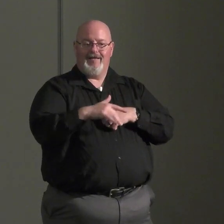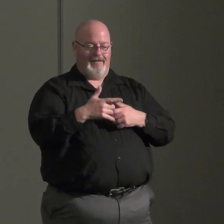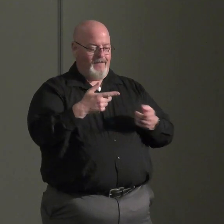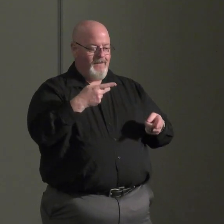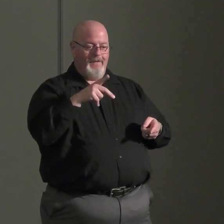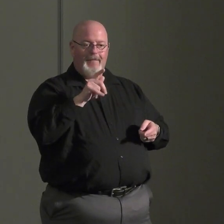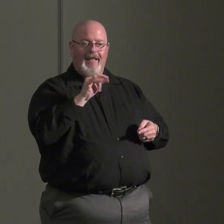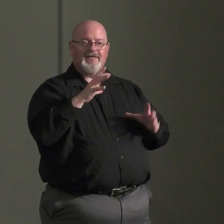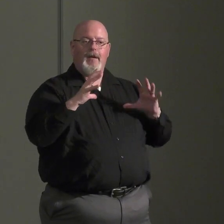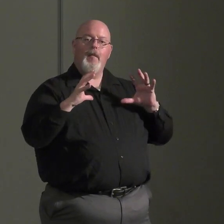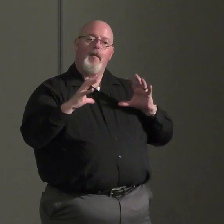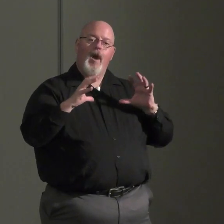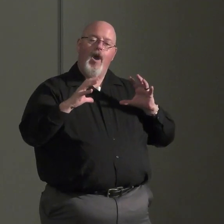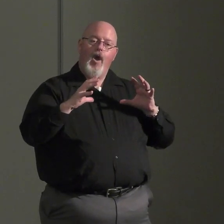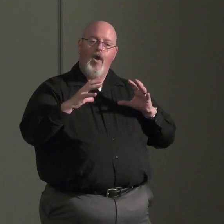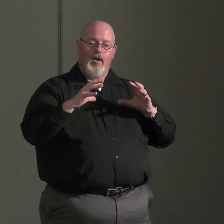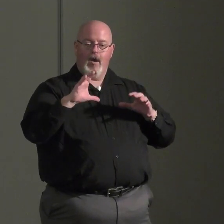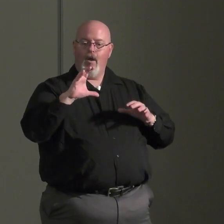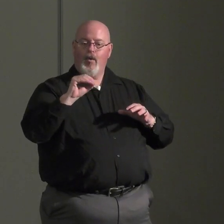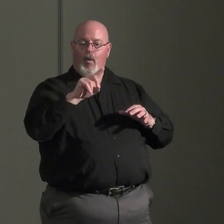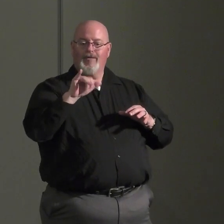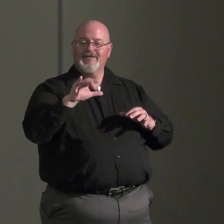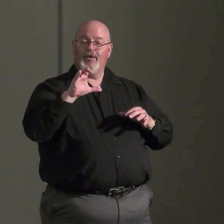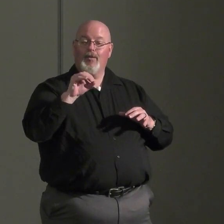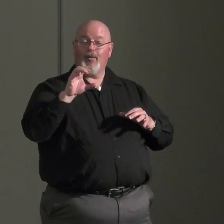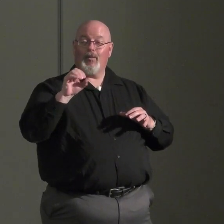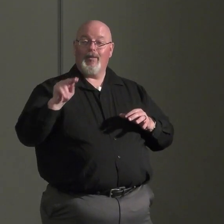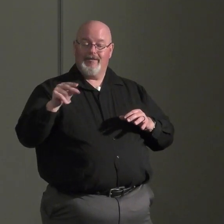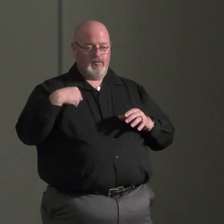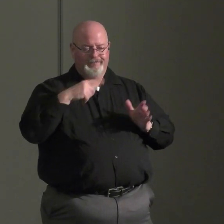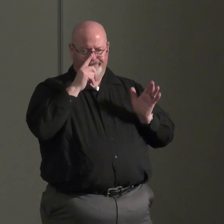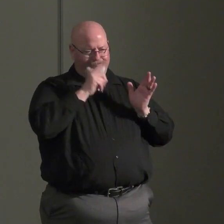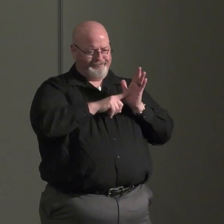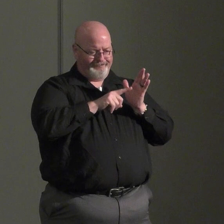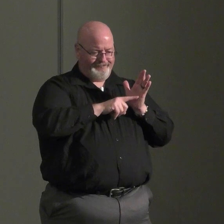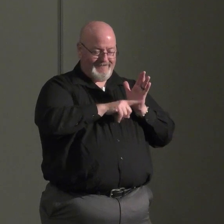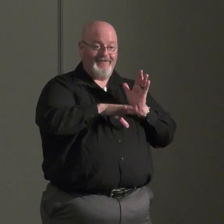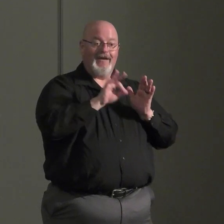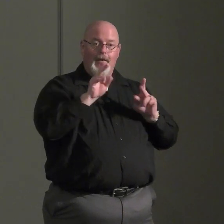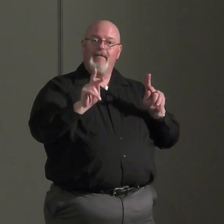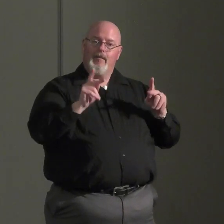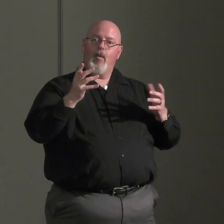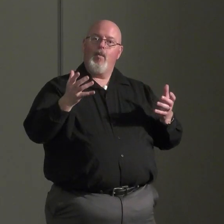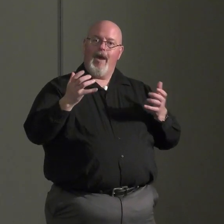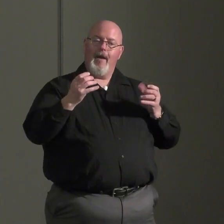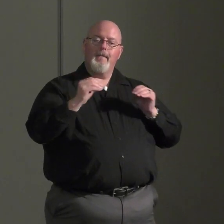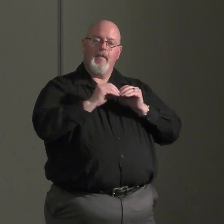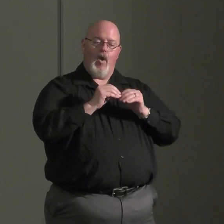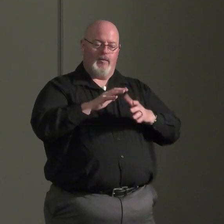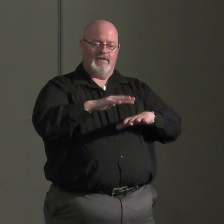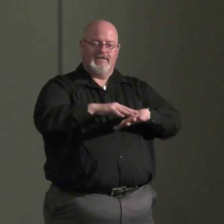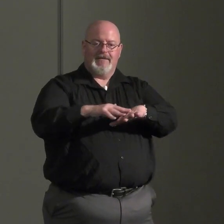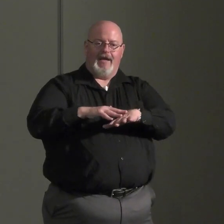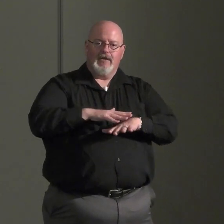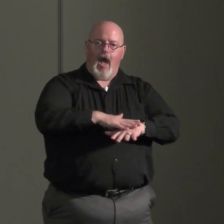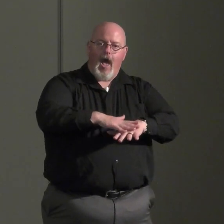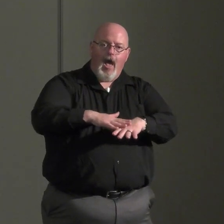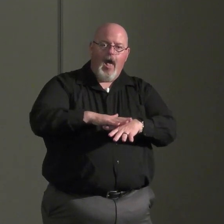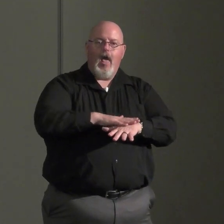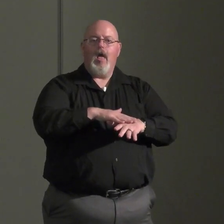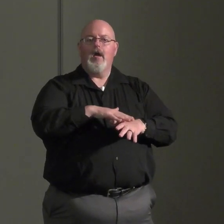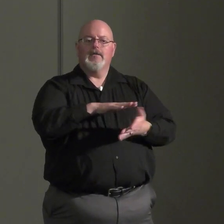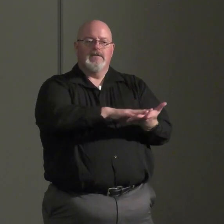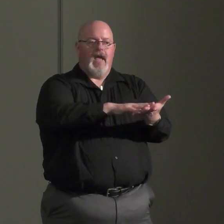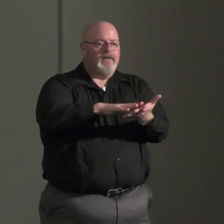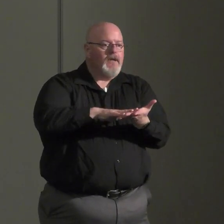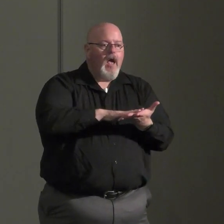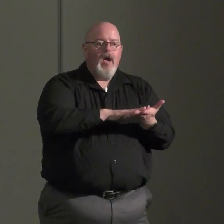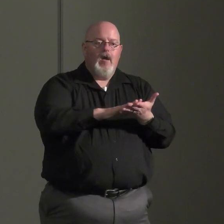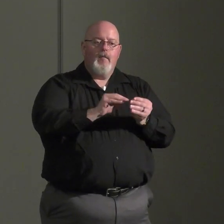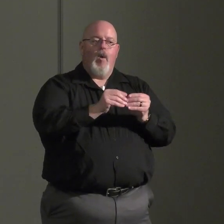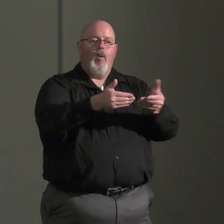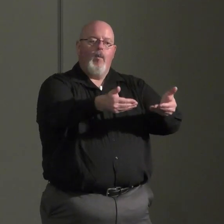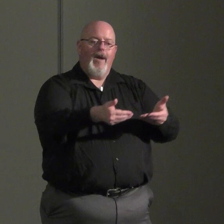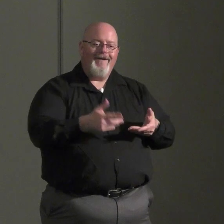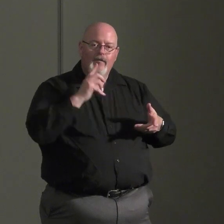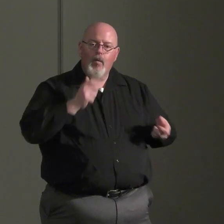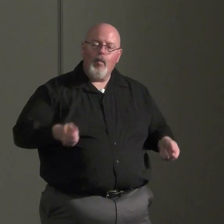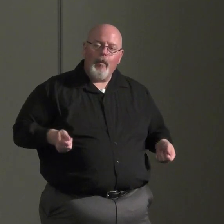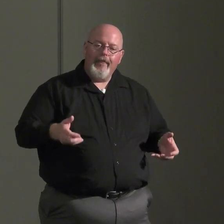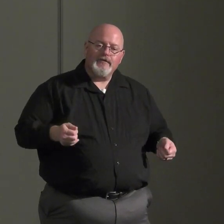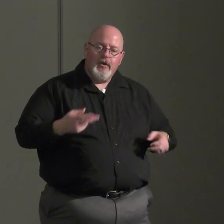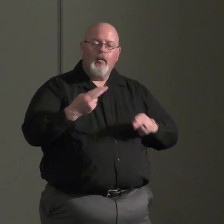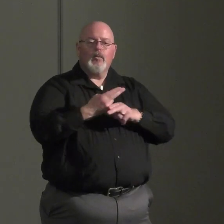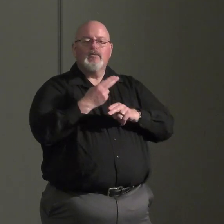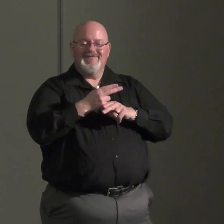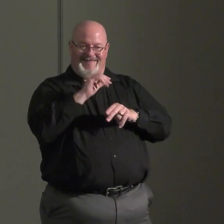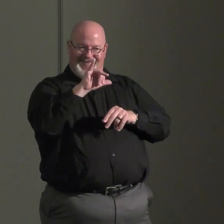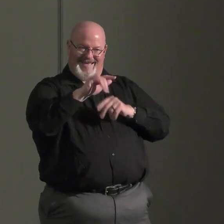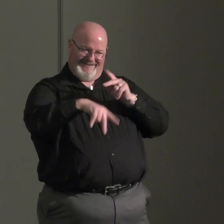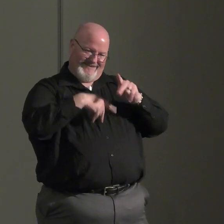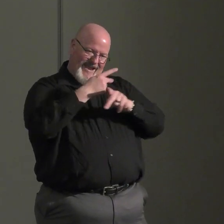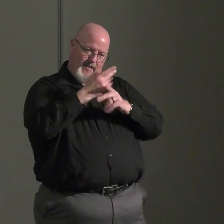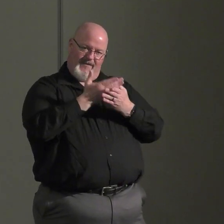ball that is cozy people want something tactile and welcoming for a wheelchair user we let me do